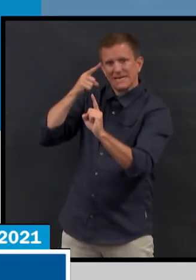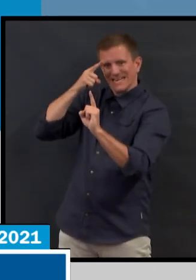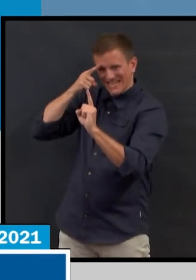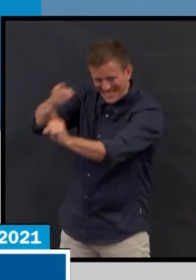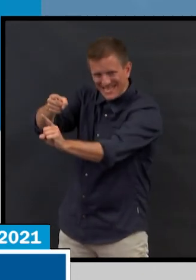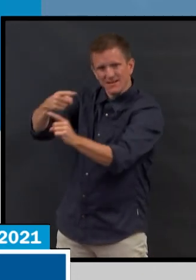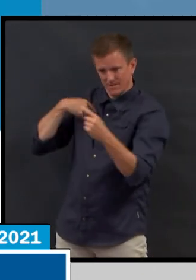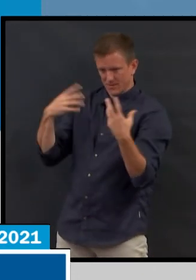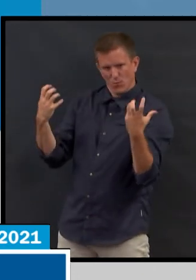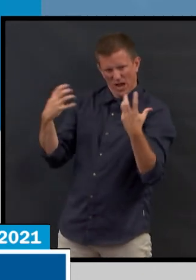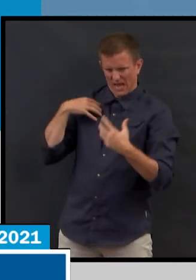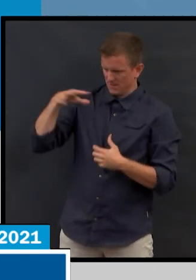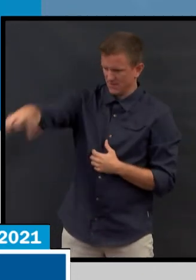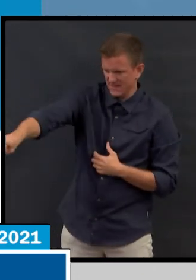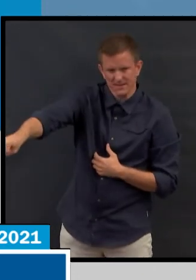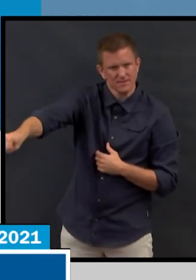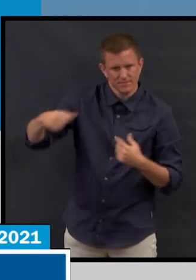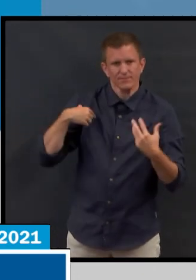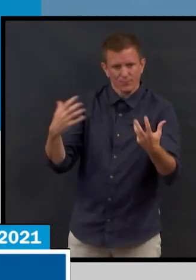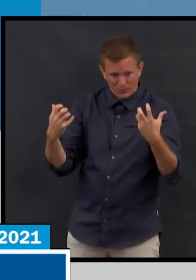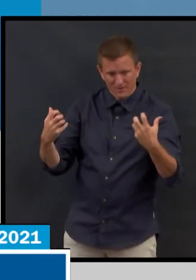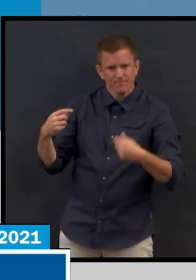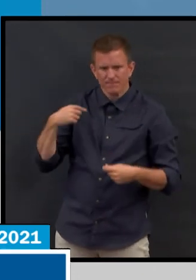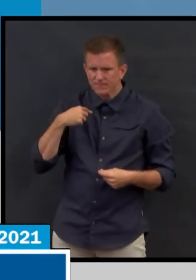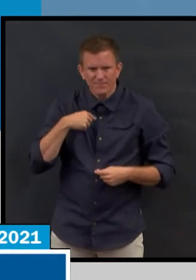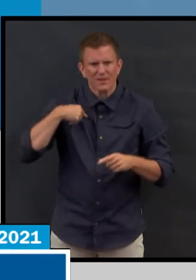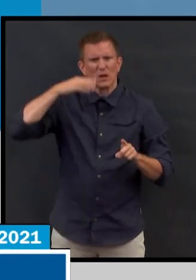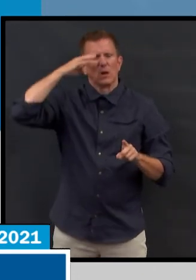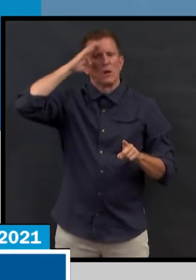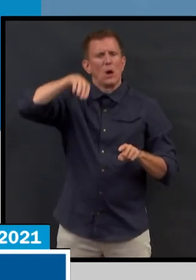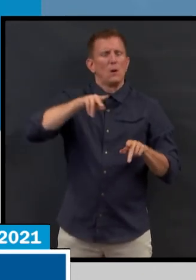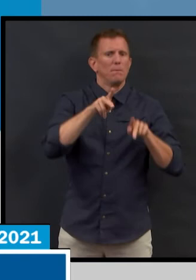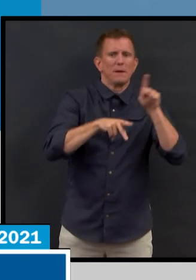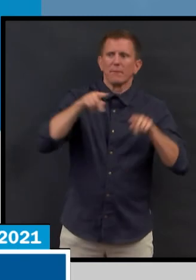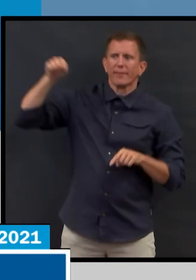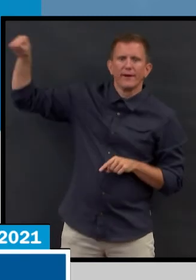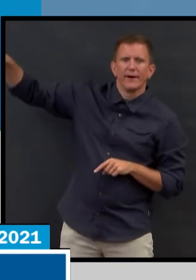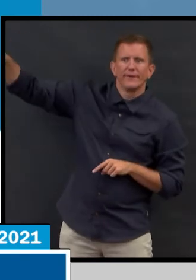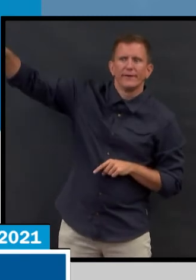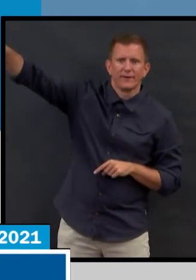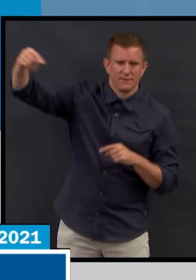from surrounding communities because there had been a visioning process um previously uh to have